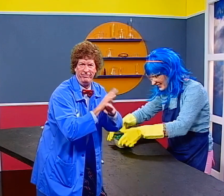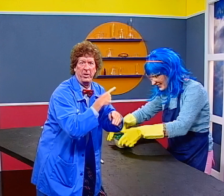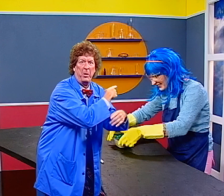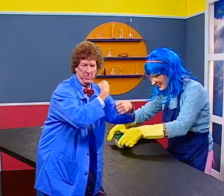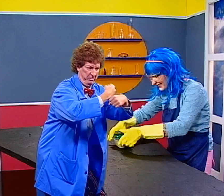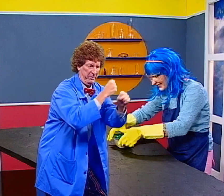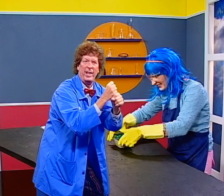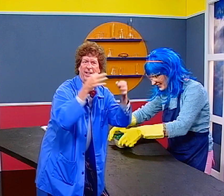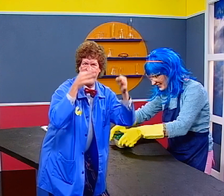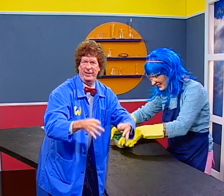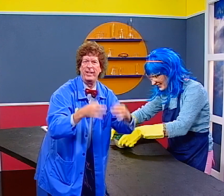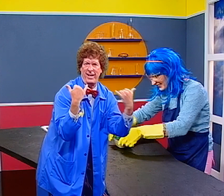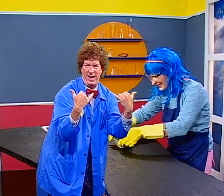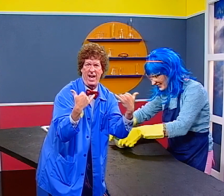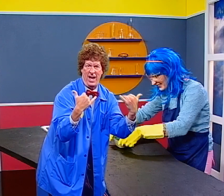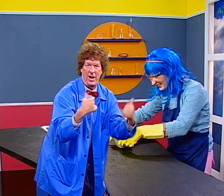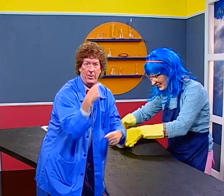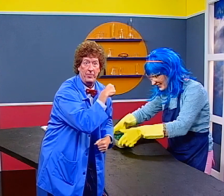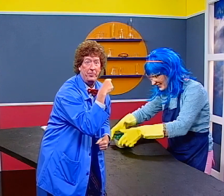BUT SURE ENOUGH, SHE JUST MADE ONE.